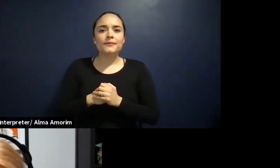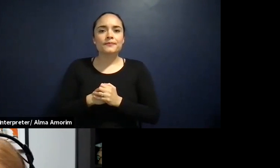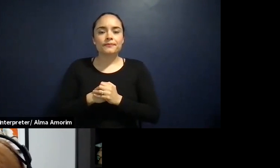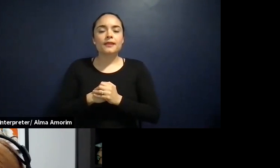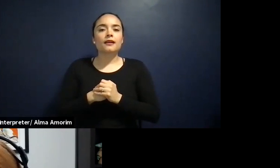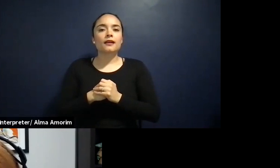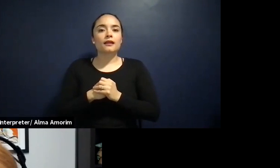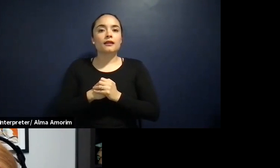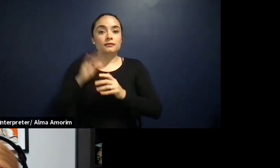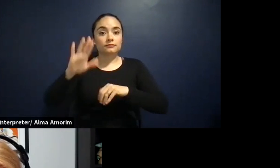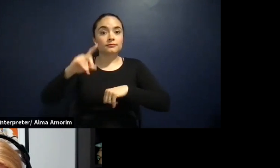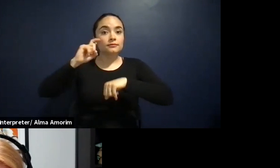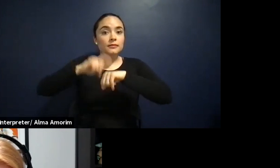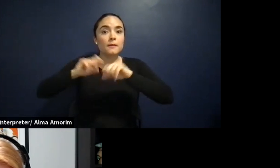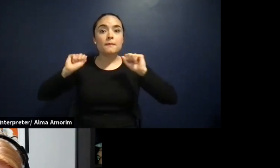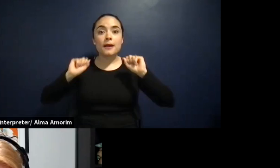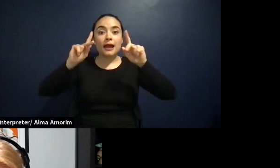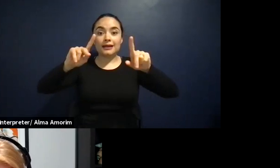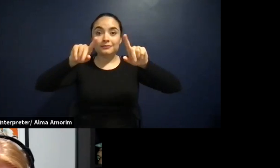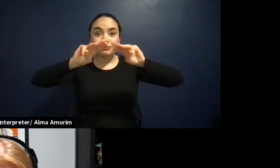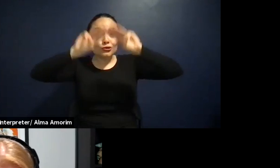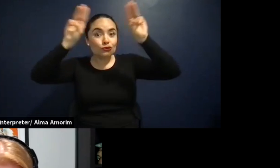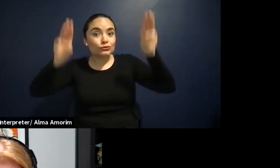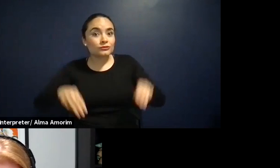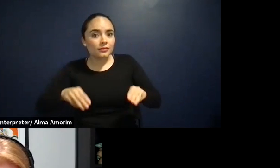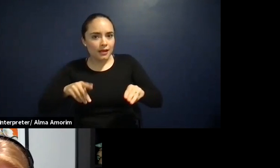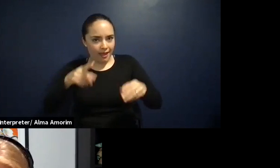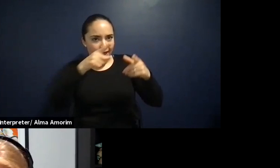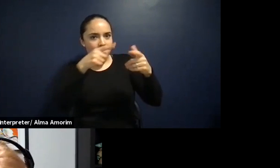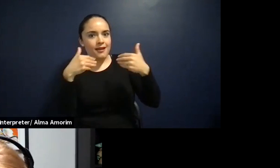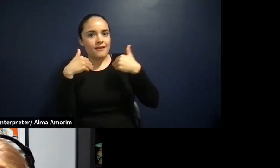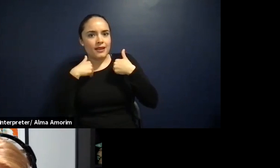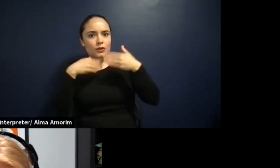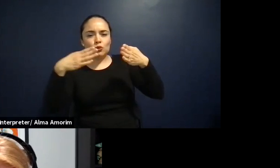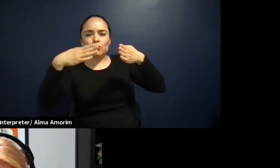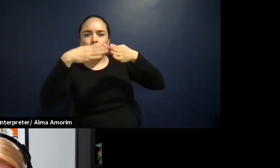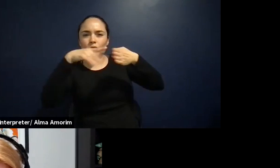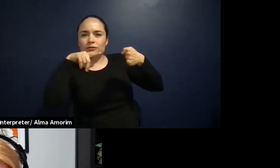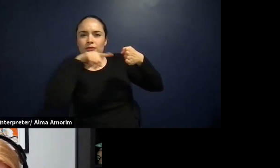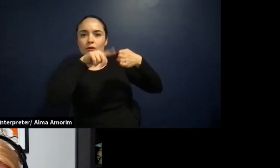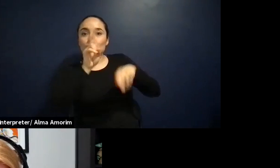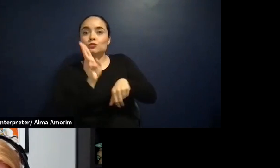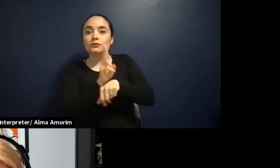back to the gallery, we have a corner in the museum that uses a special light to to look at minerals